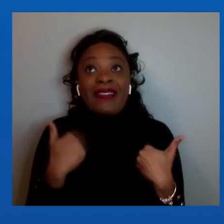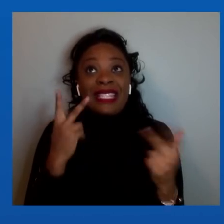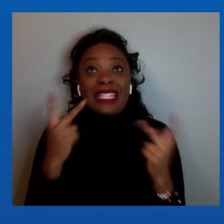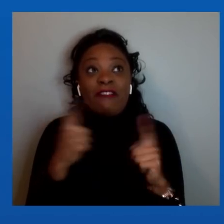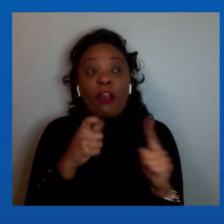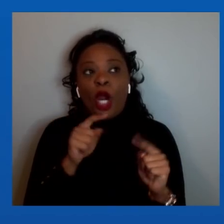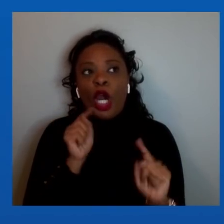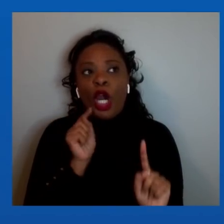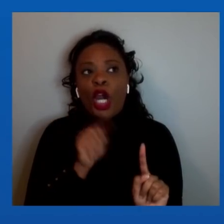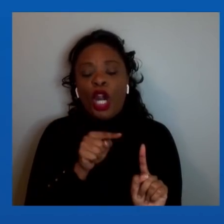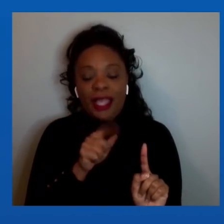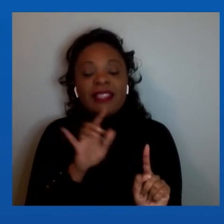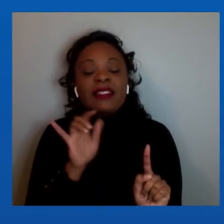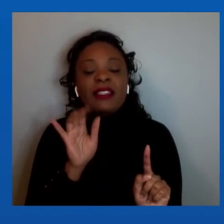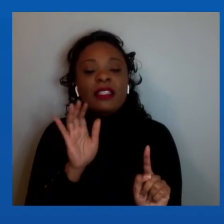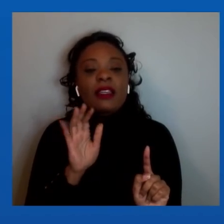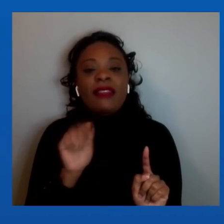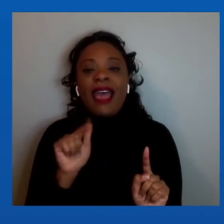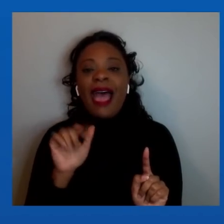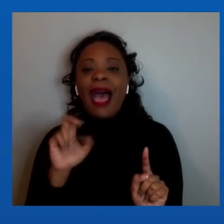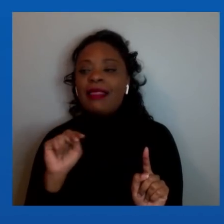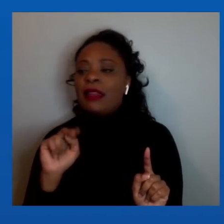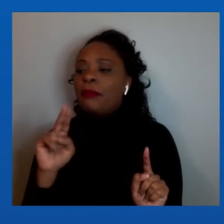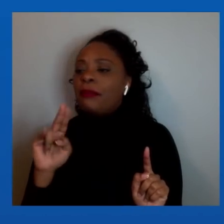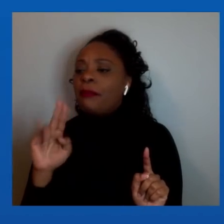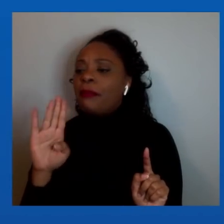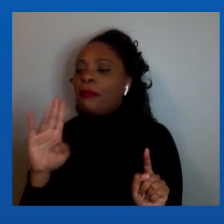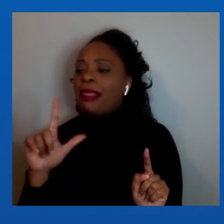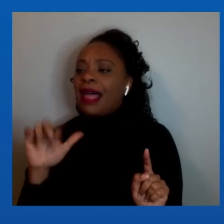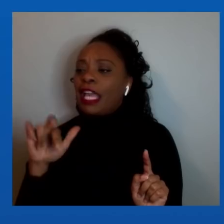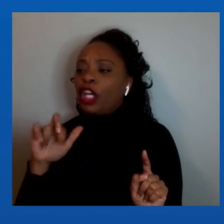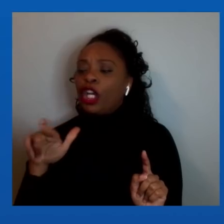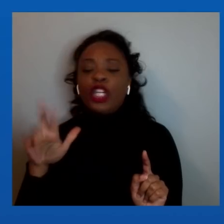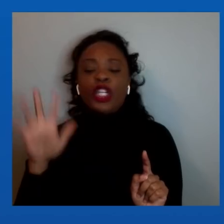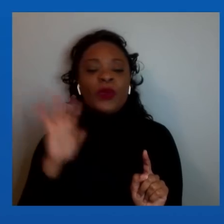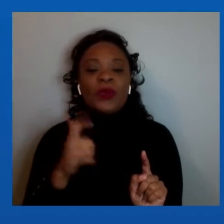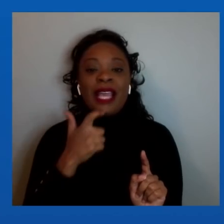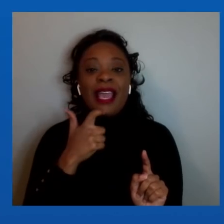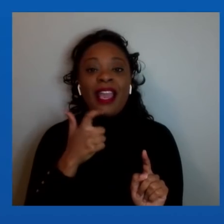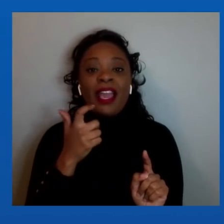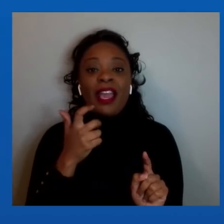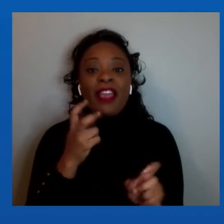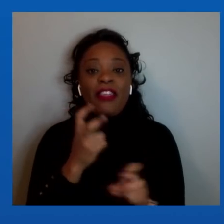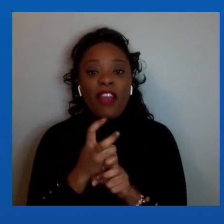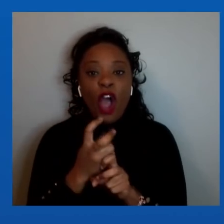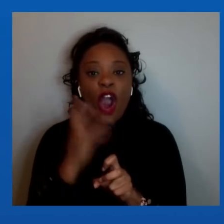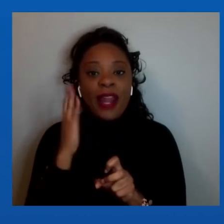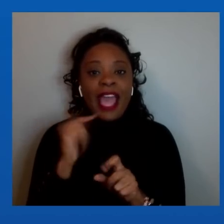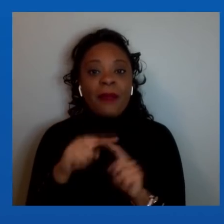as Alan Blinder used to say, the hard head, but the but the soft, compassionate heart.